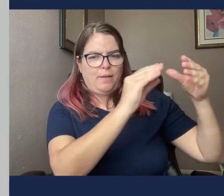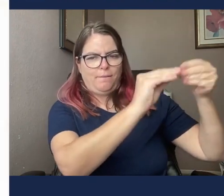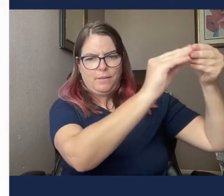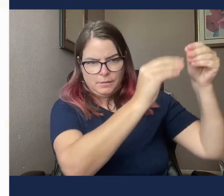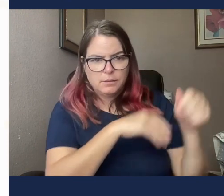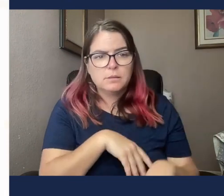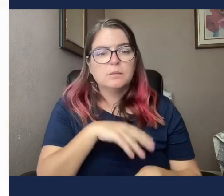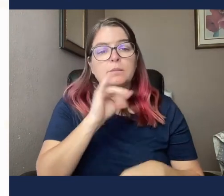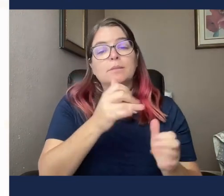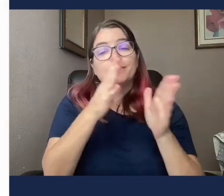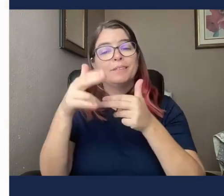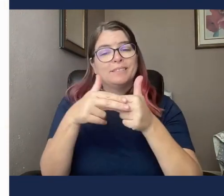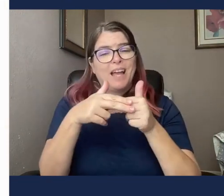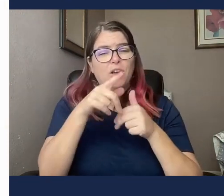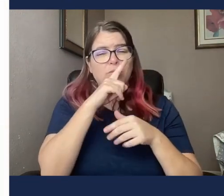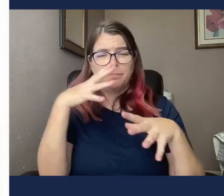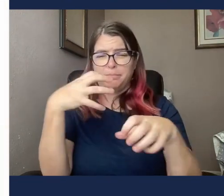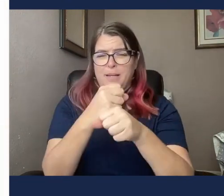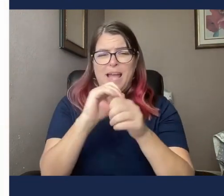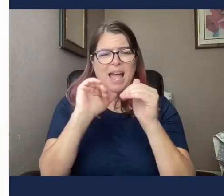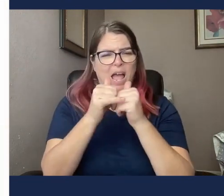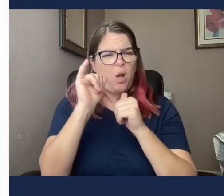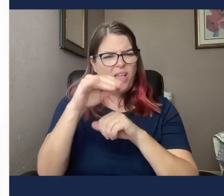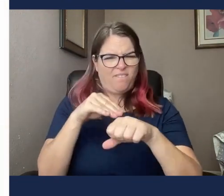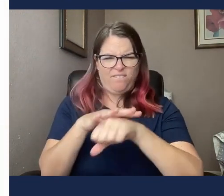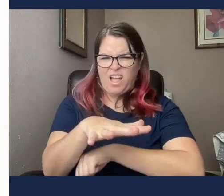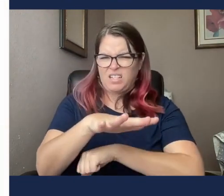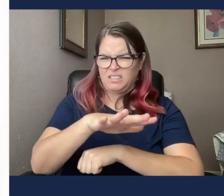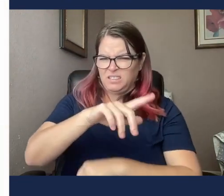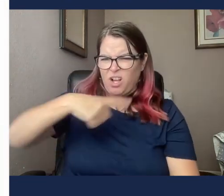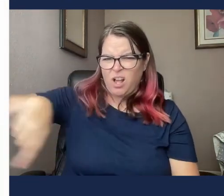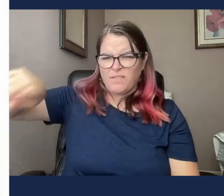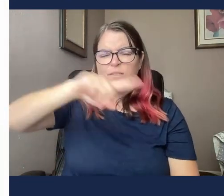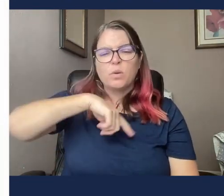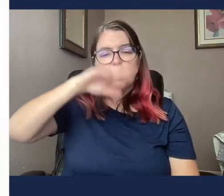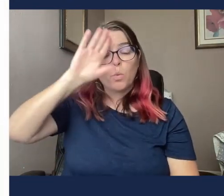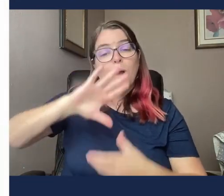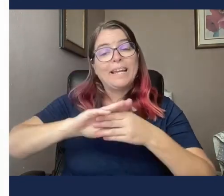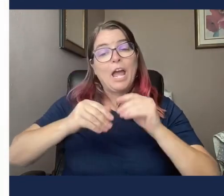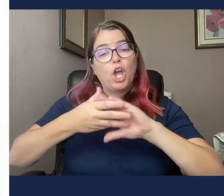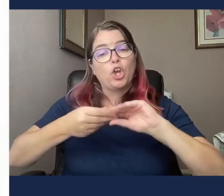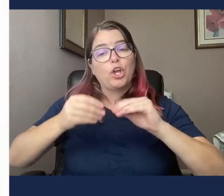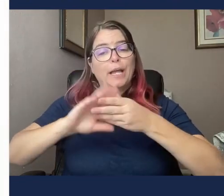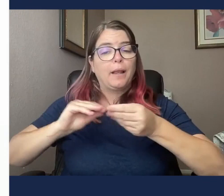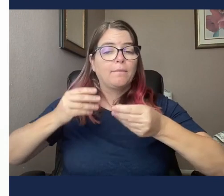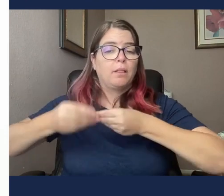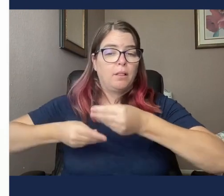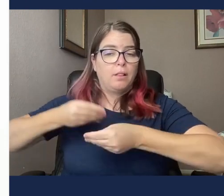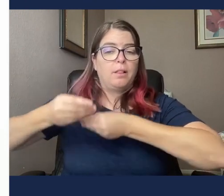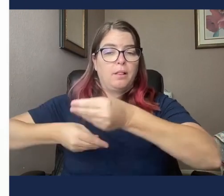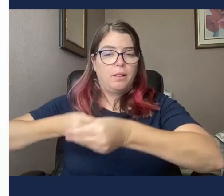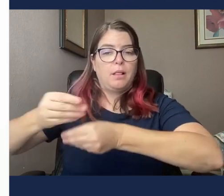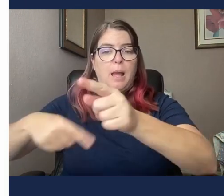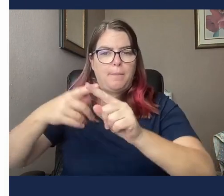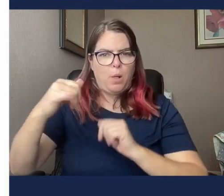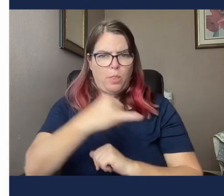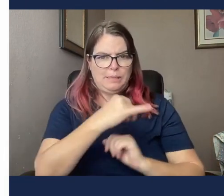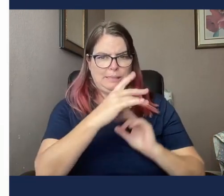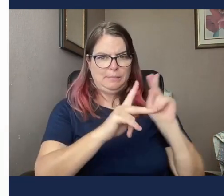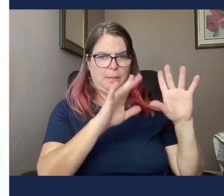covering terrorism. Studies have shown that news coverage of Muslims is more negative than other minority groups. Other